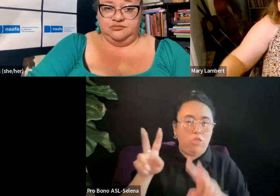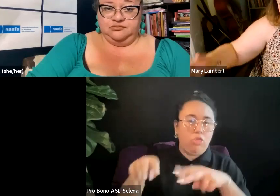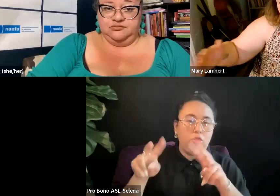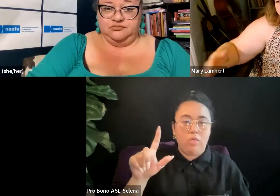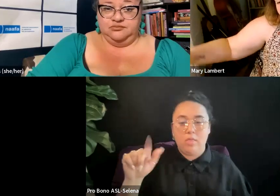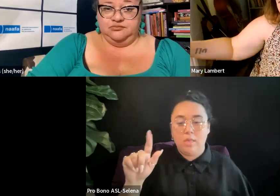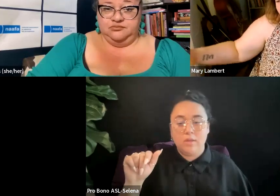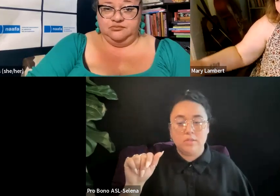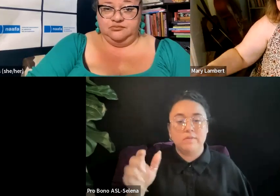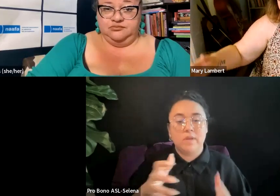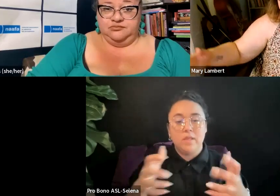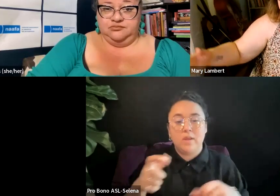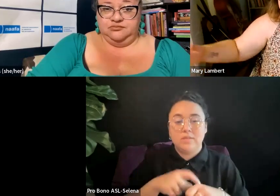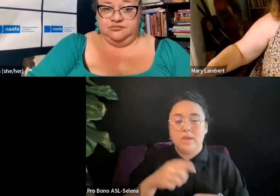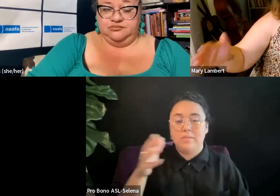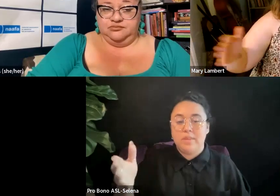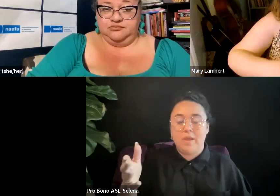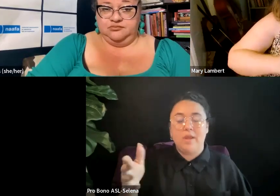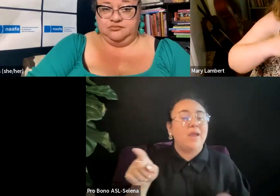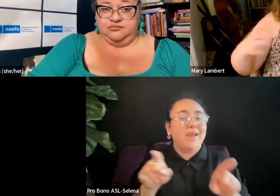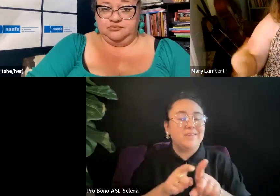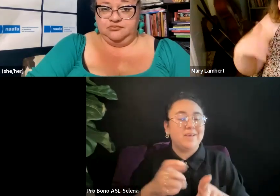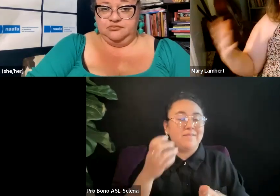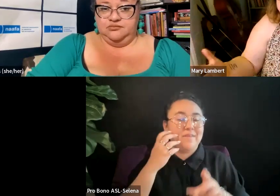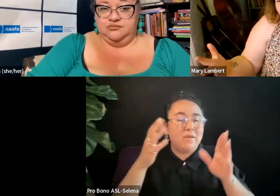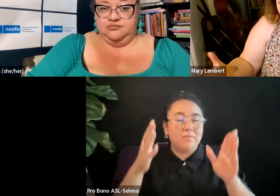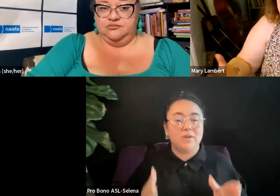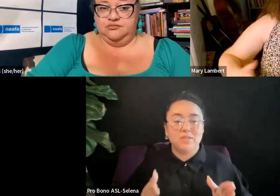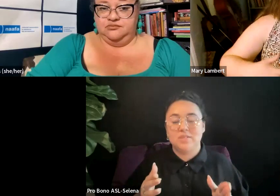like a lot of time there as a person and it's just there's some challenges